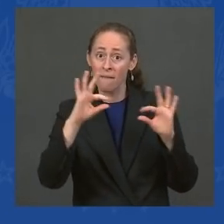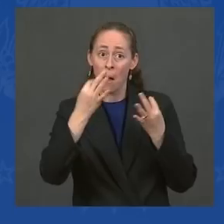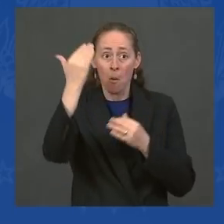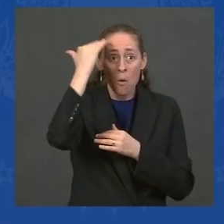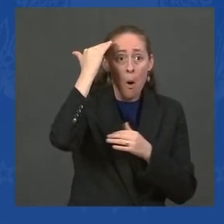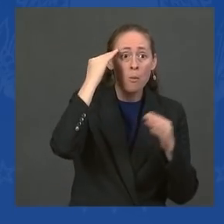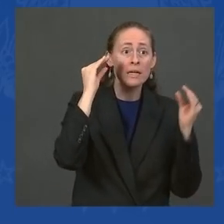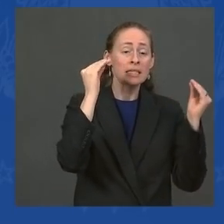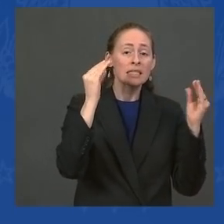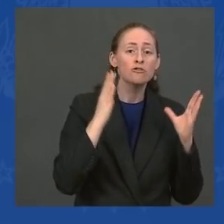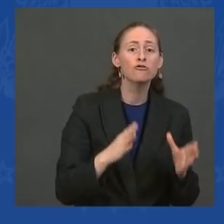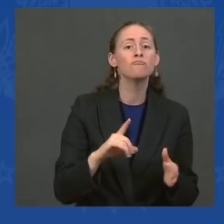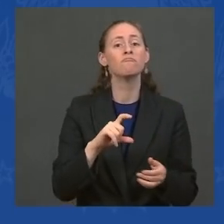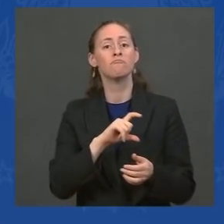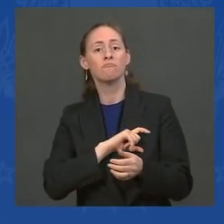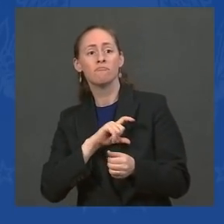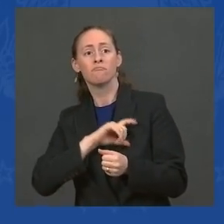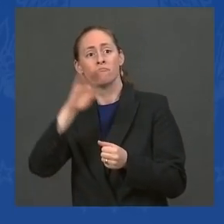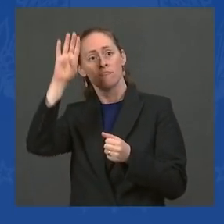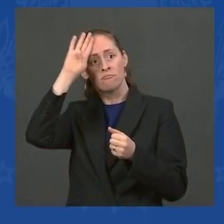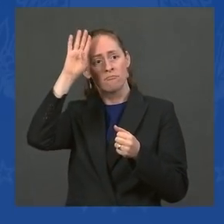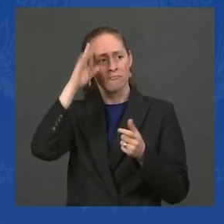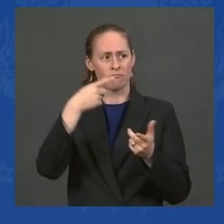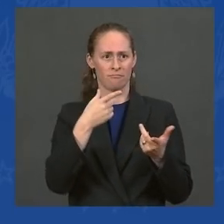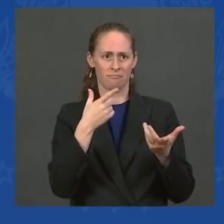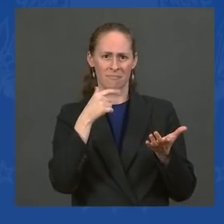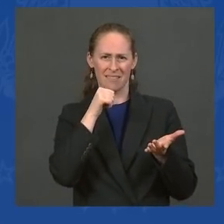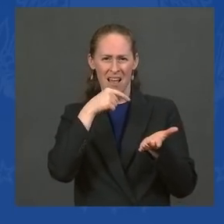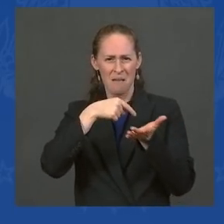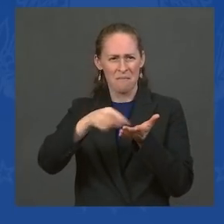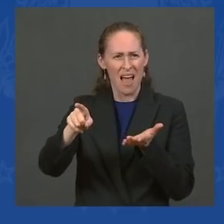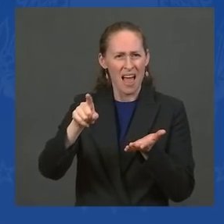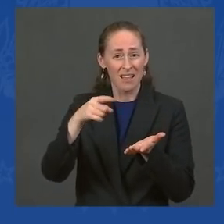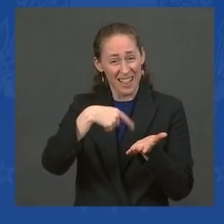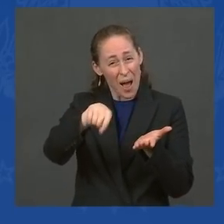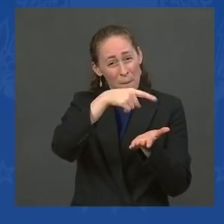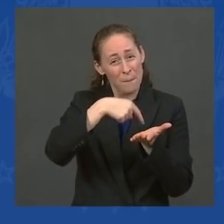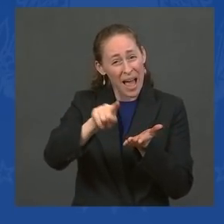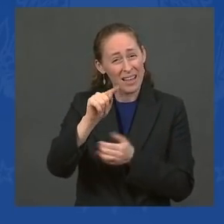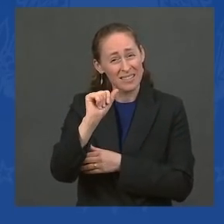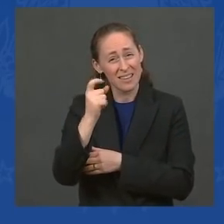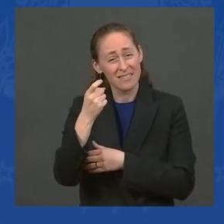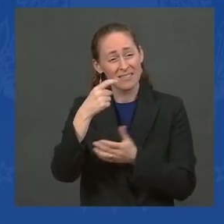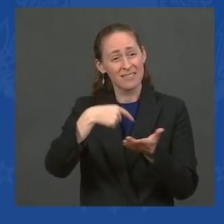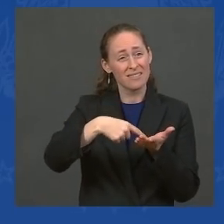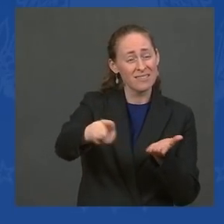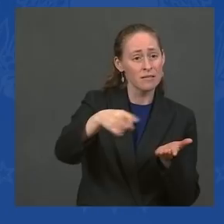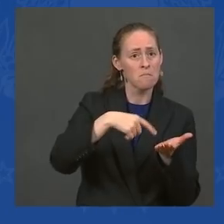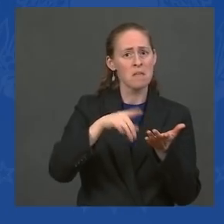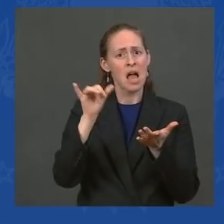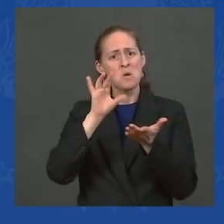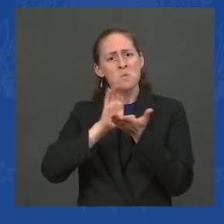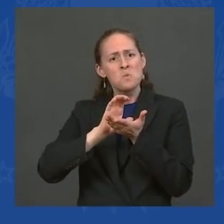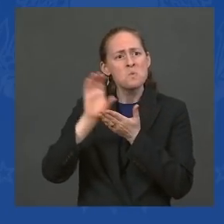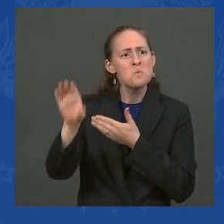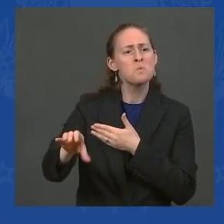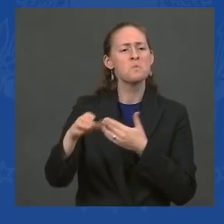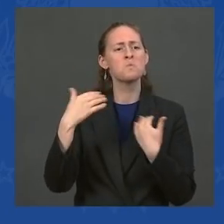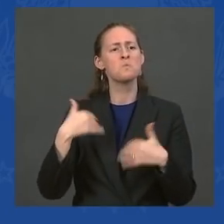pay that much in tax because they pay a tax, but there's nothing -- you say you're going to get $4,000 back for your kids.